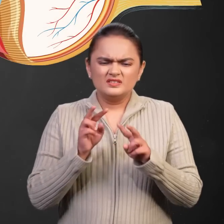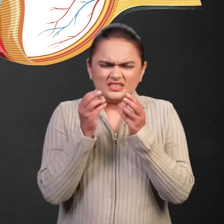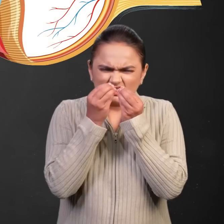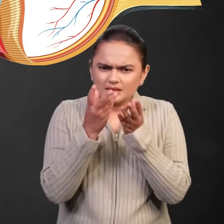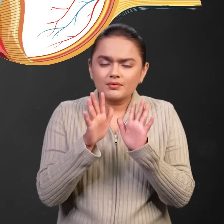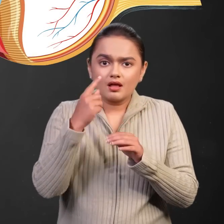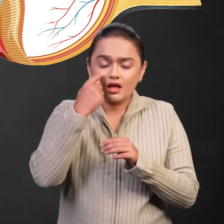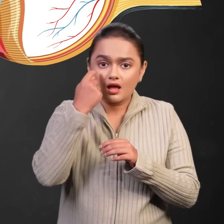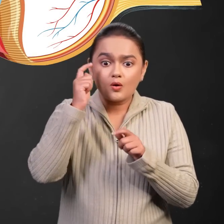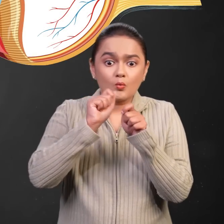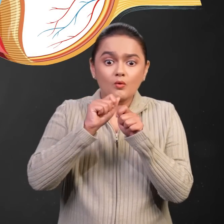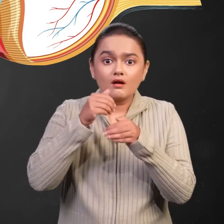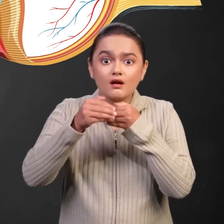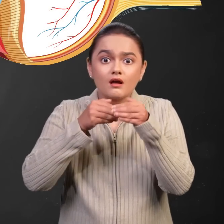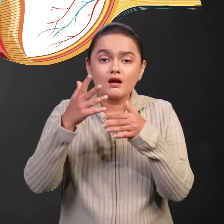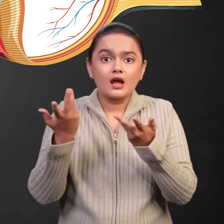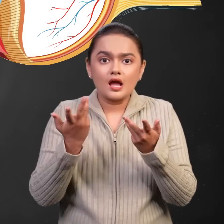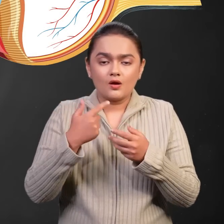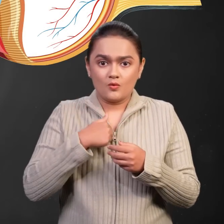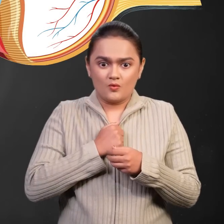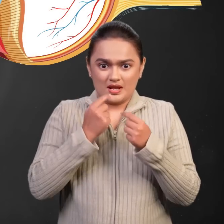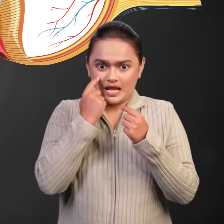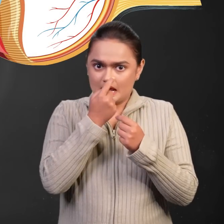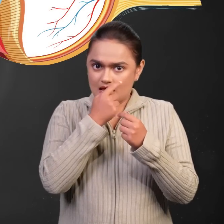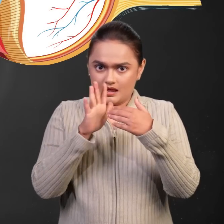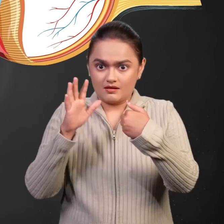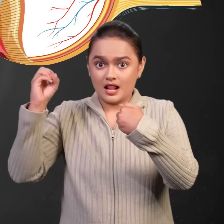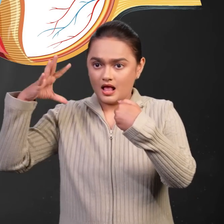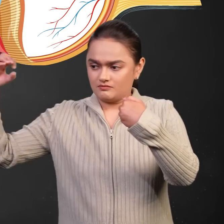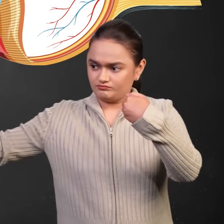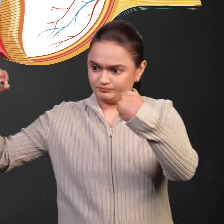Very simply, the way the eye works is that light enters our eye. And the rays,